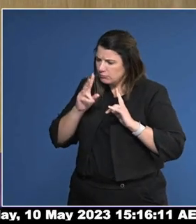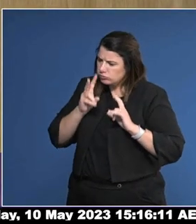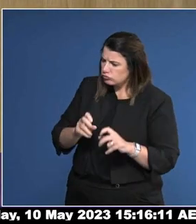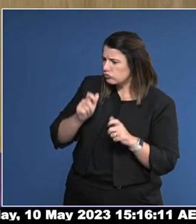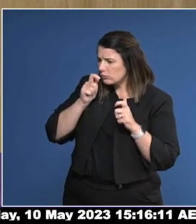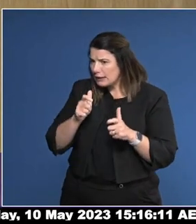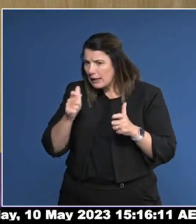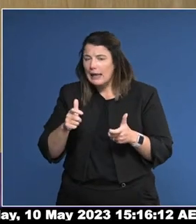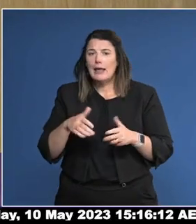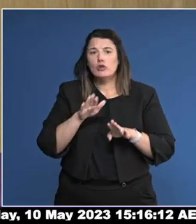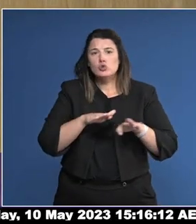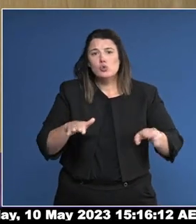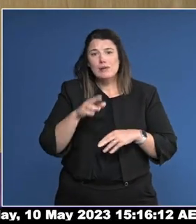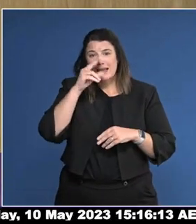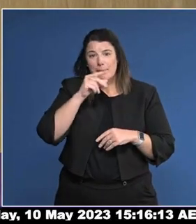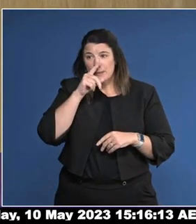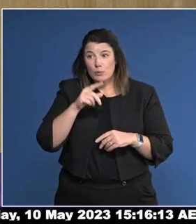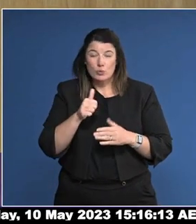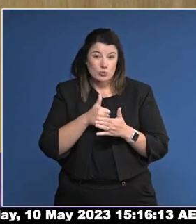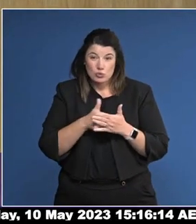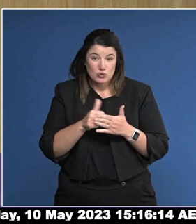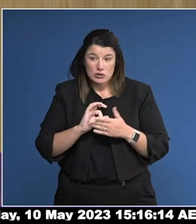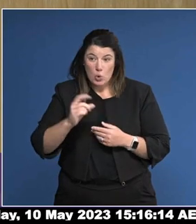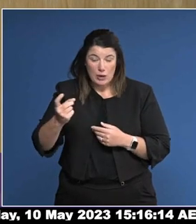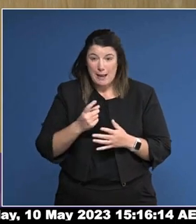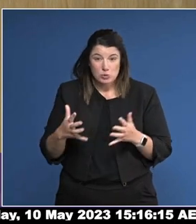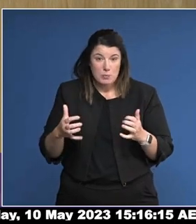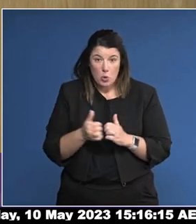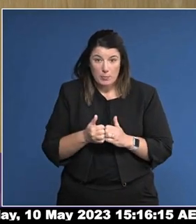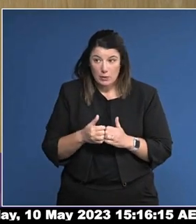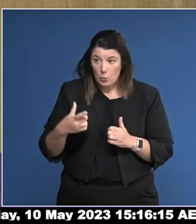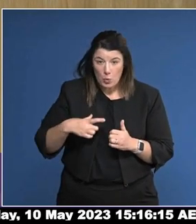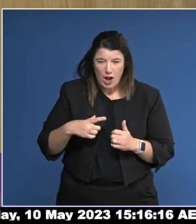people often do not attend appointments for a whole variety of reasons.